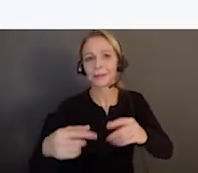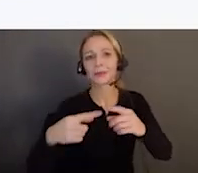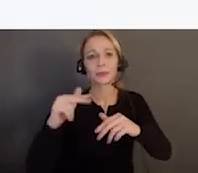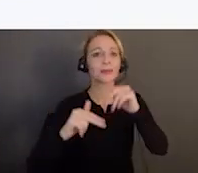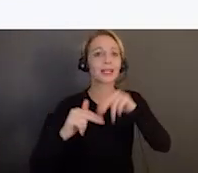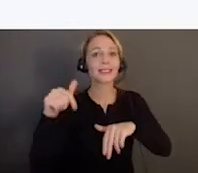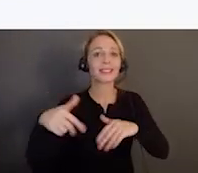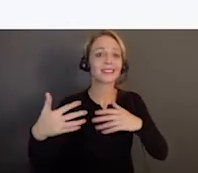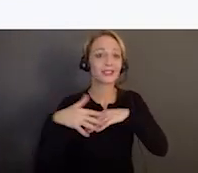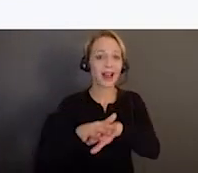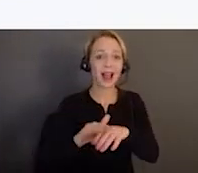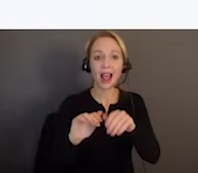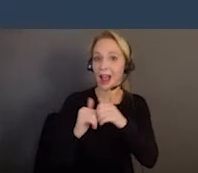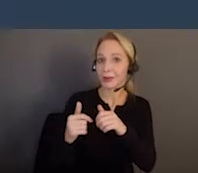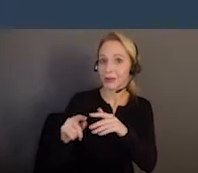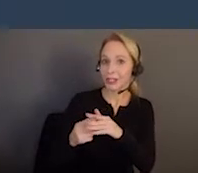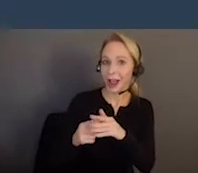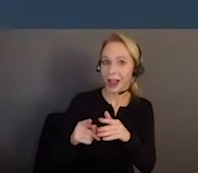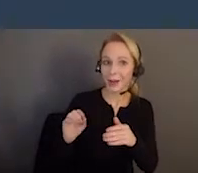BUILD THIS INTEGRATION. HOW DO YOU START?